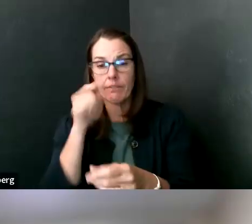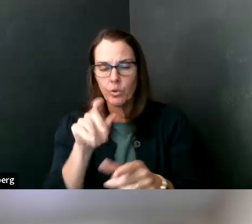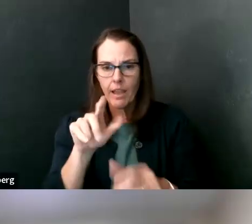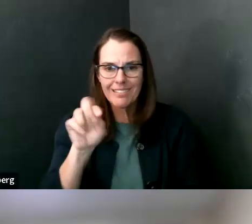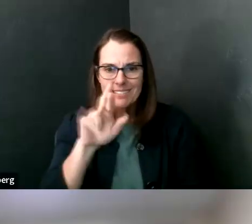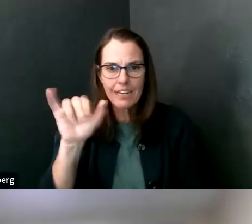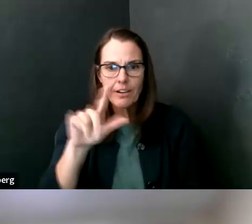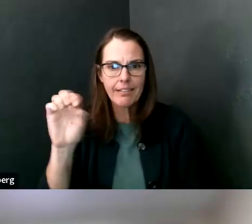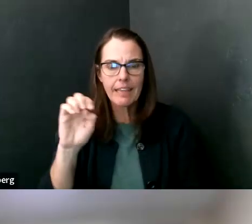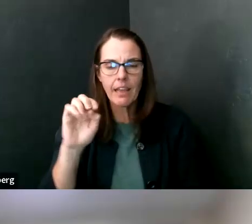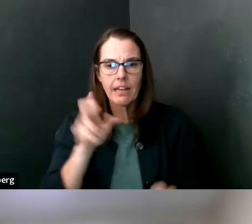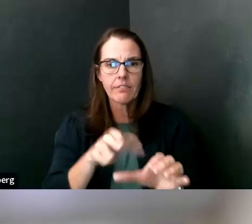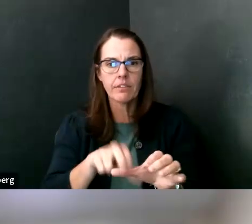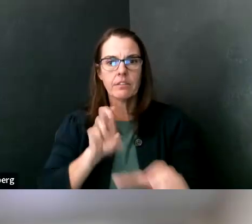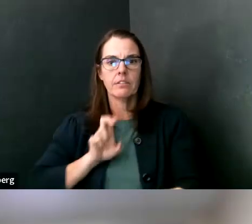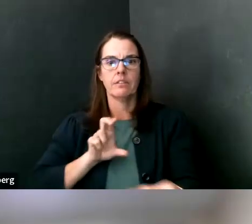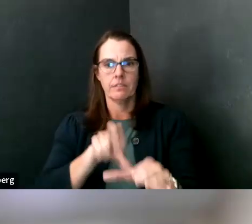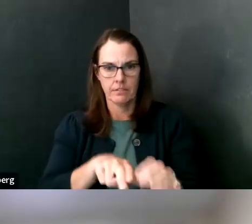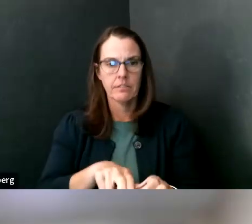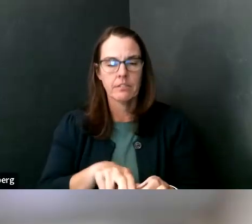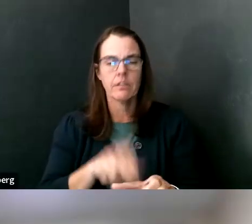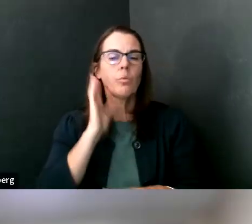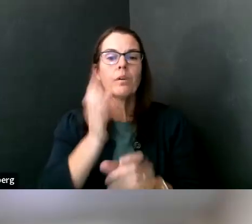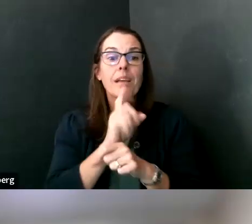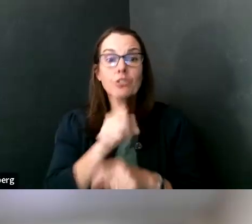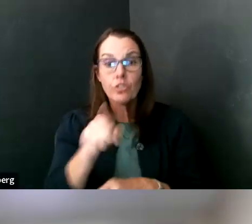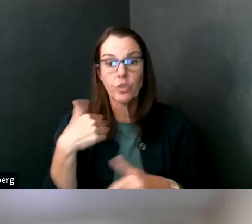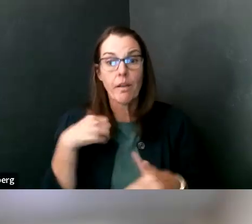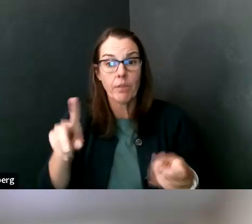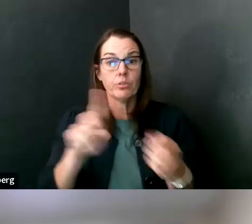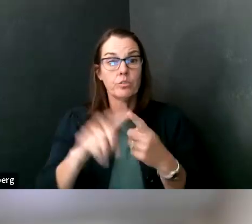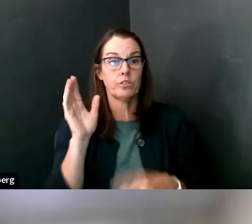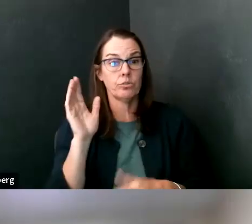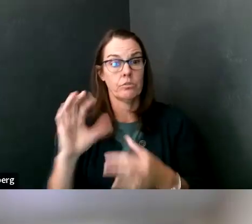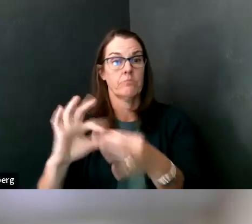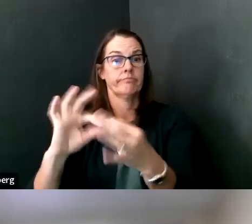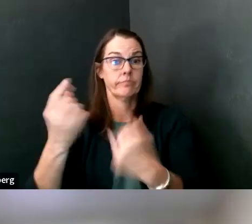exit and rejoin or something maybe, but we will make sure that you have the opportunity to to have